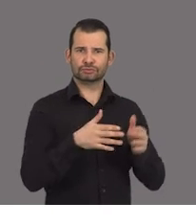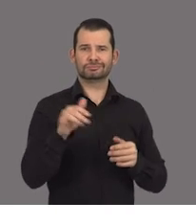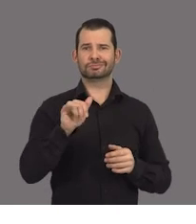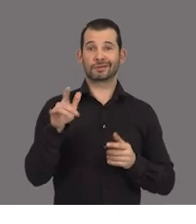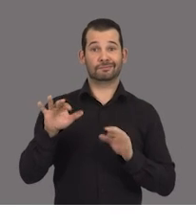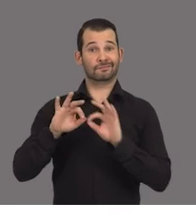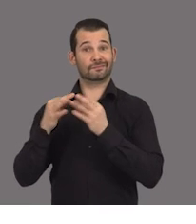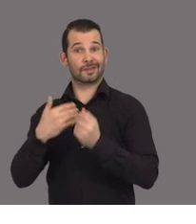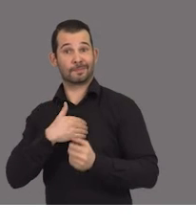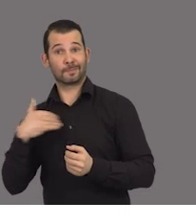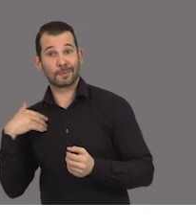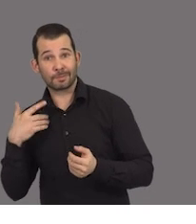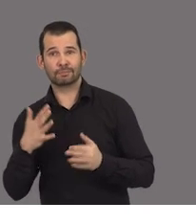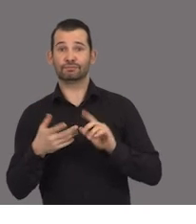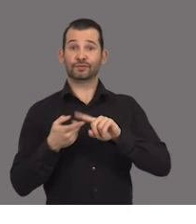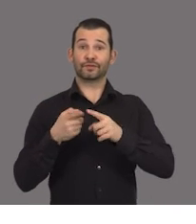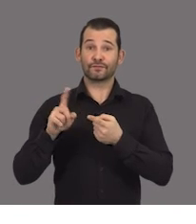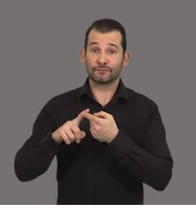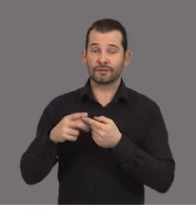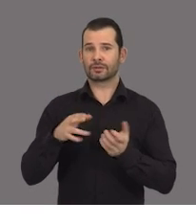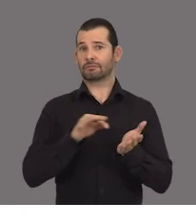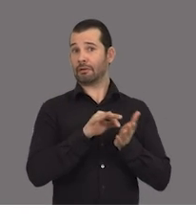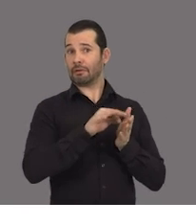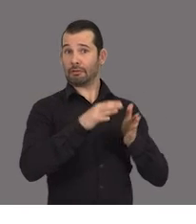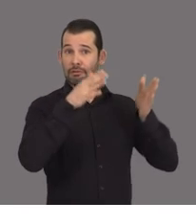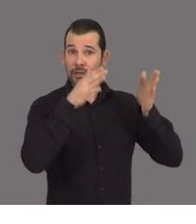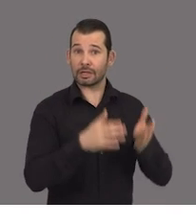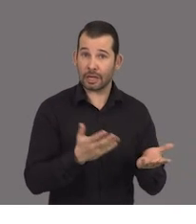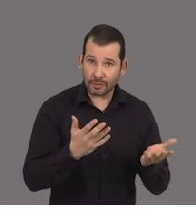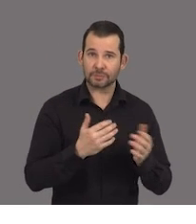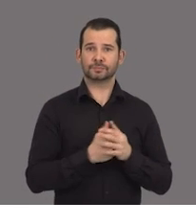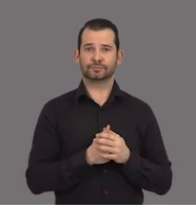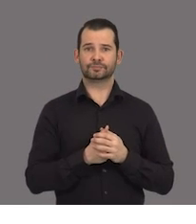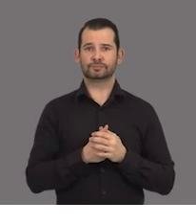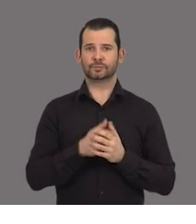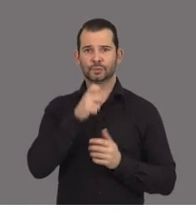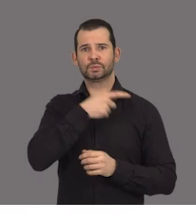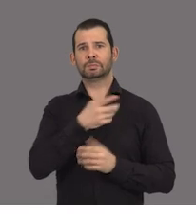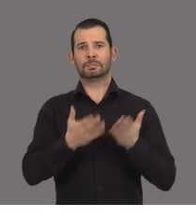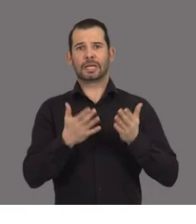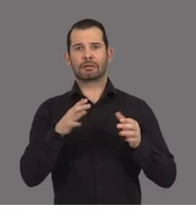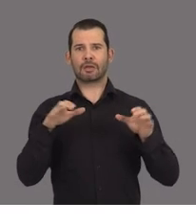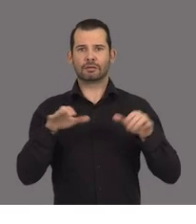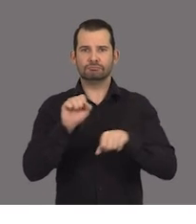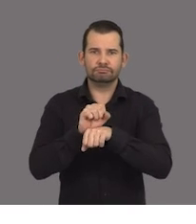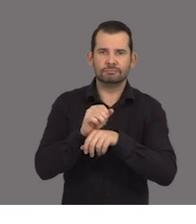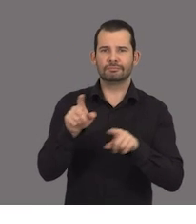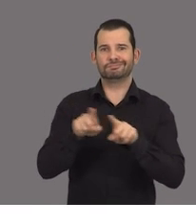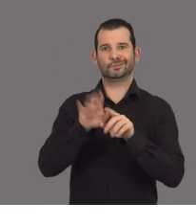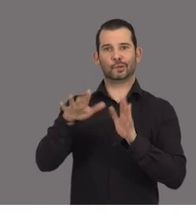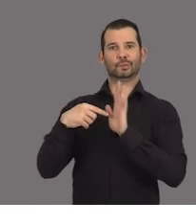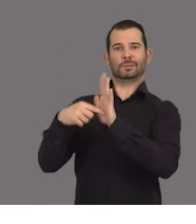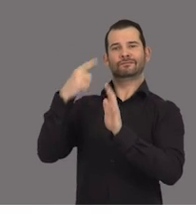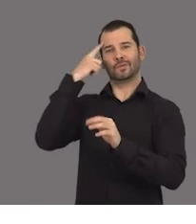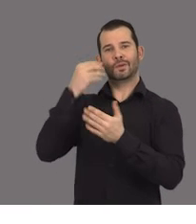member, friend or an accountant, who may act as your representative for income tax and benefit matters.